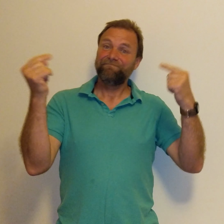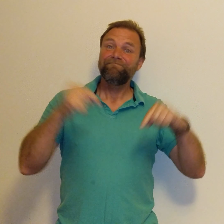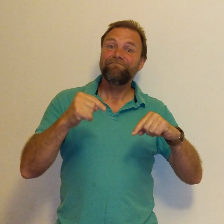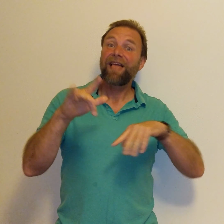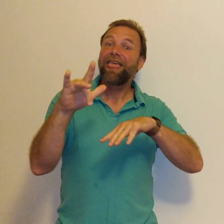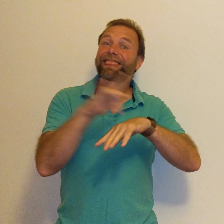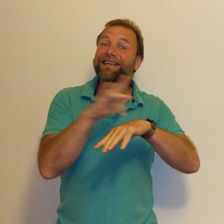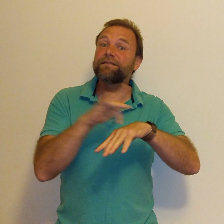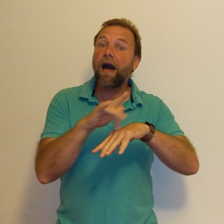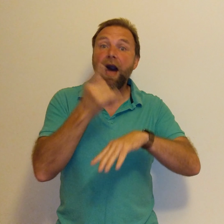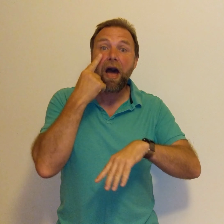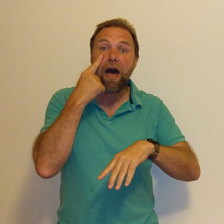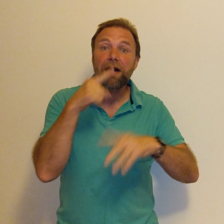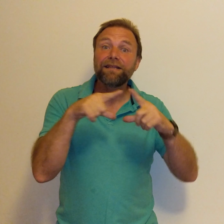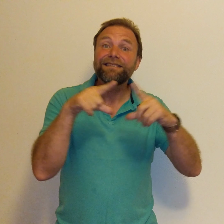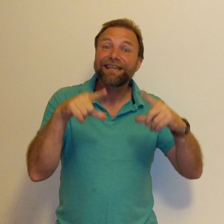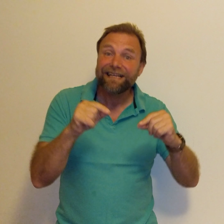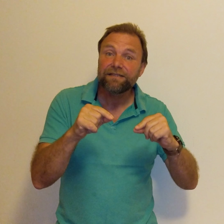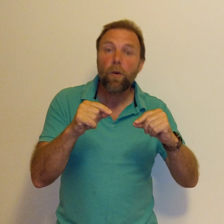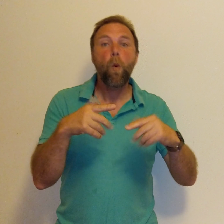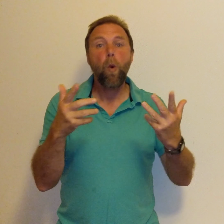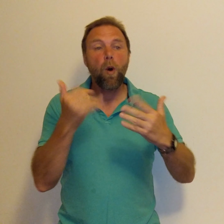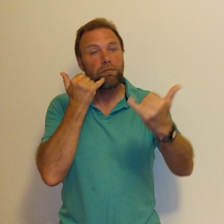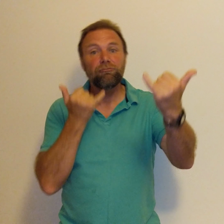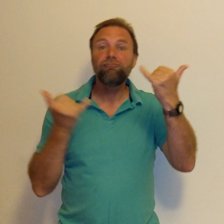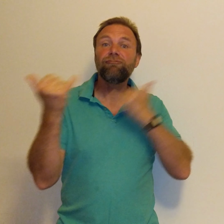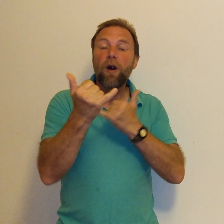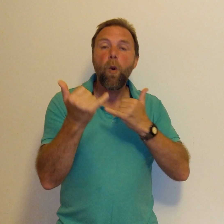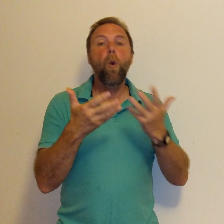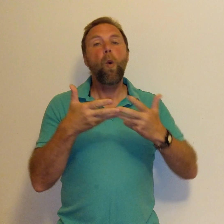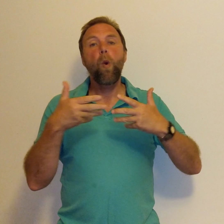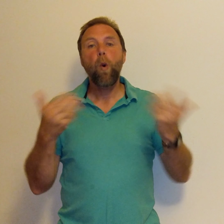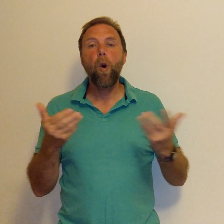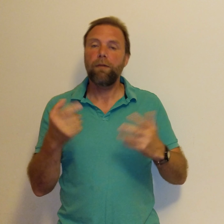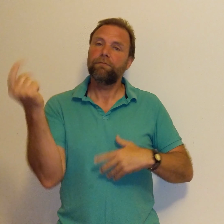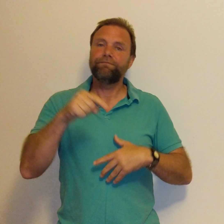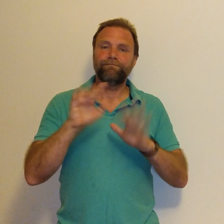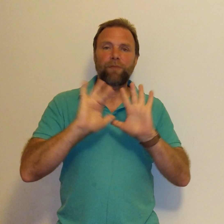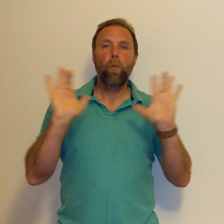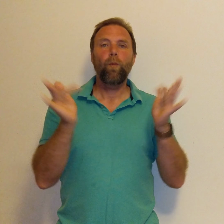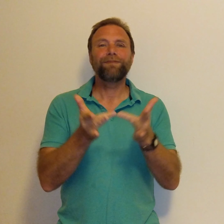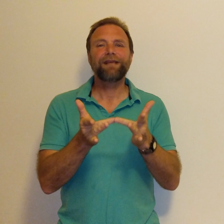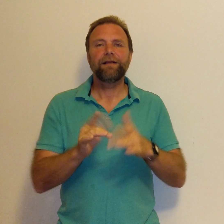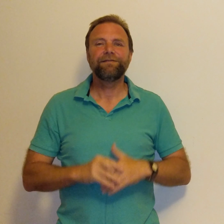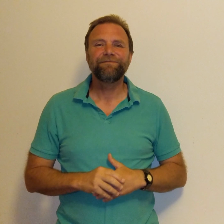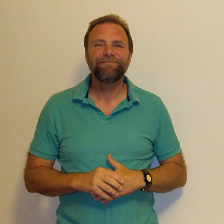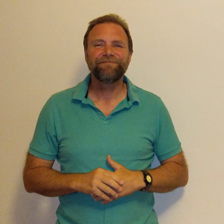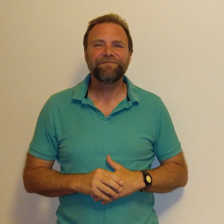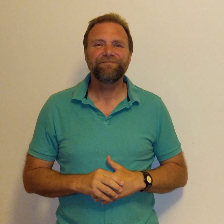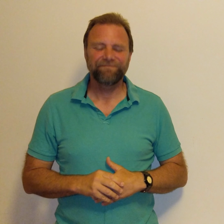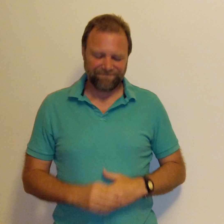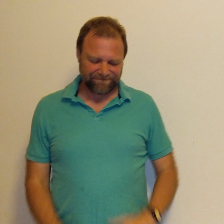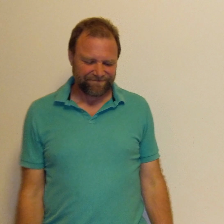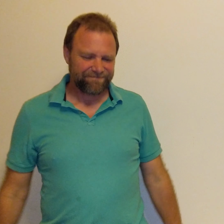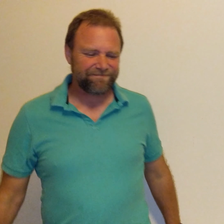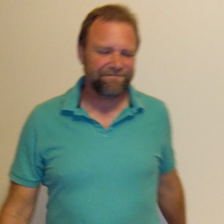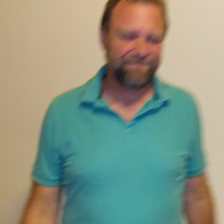Come into the theatre for tickets or call via relay service or have a look at newtheatrecardiffco.uk/access